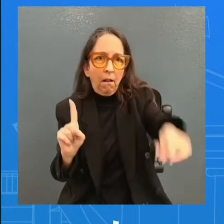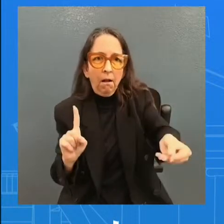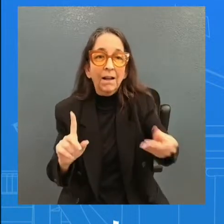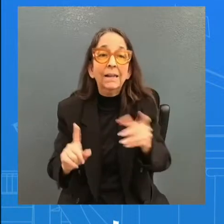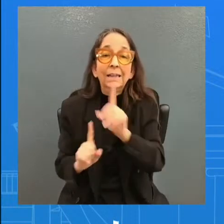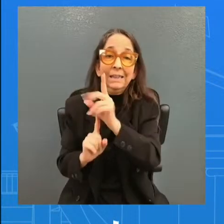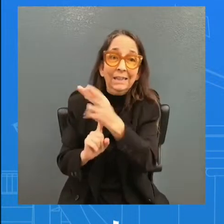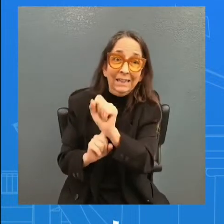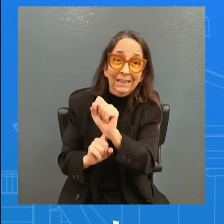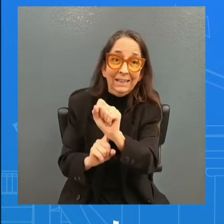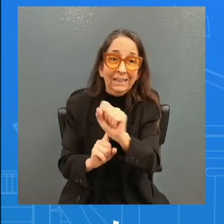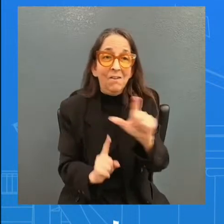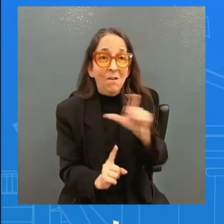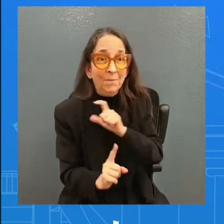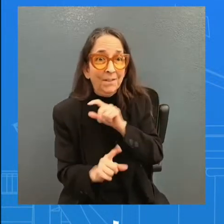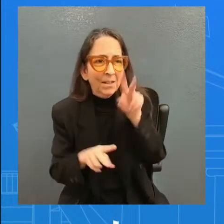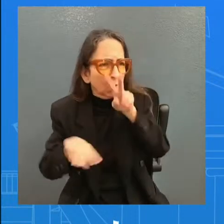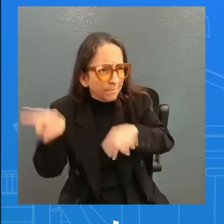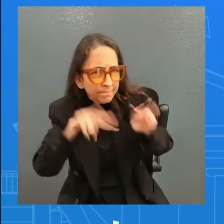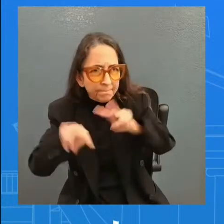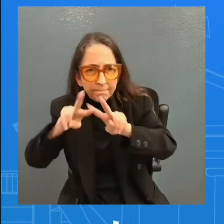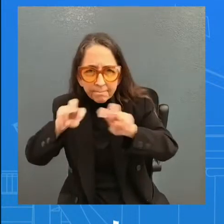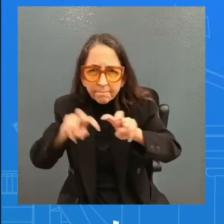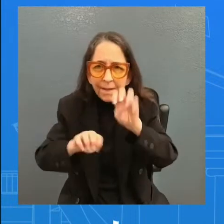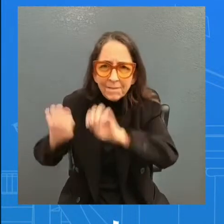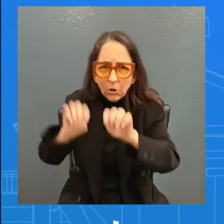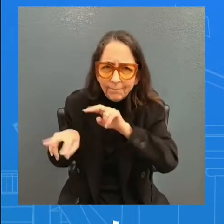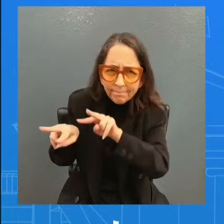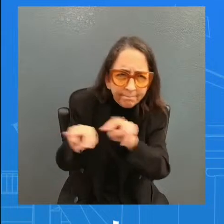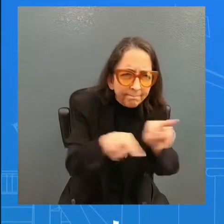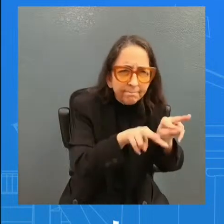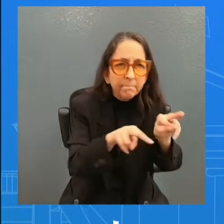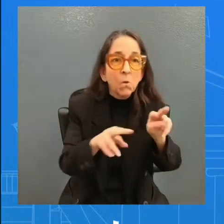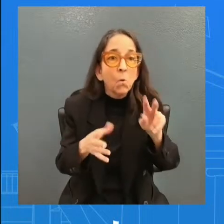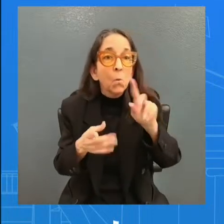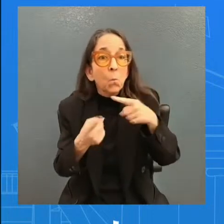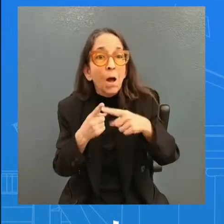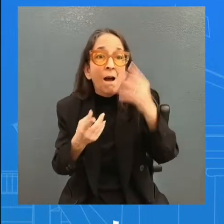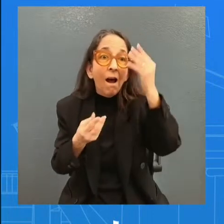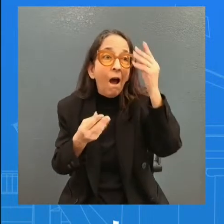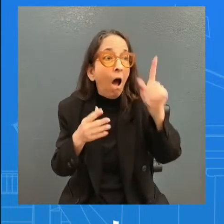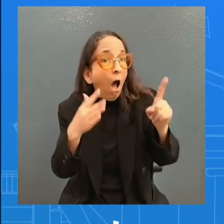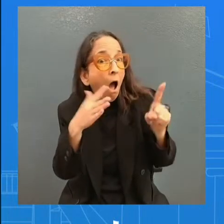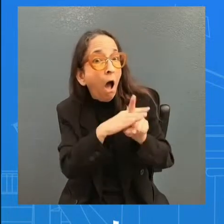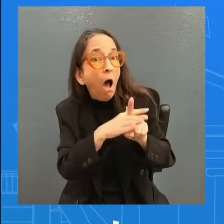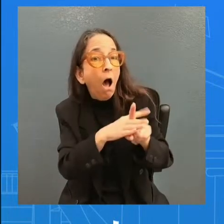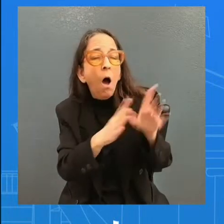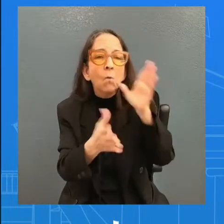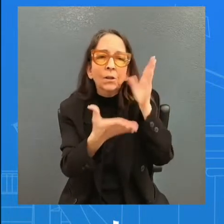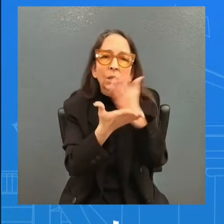and going to share the latest information to disrupt any potential copycats, potential threats.